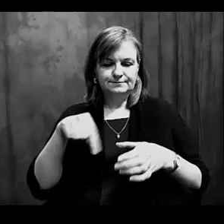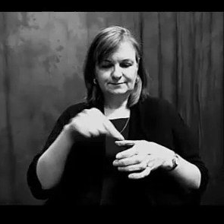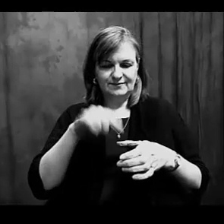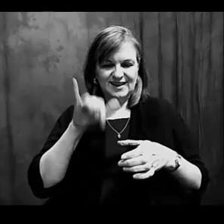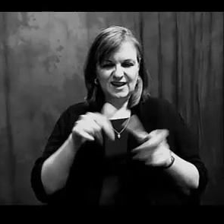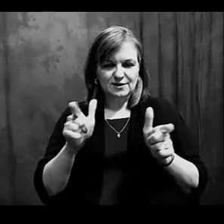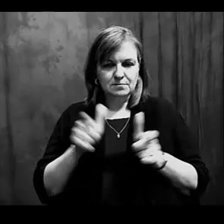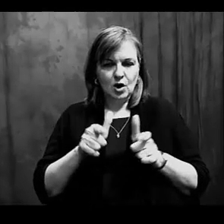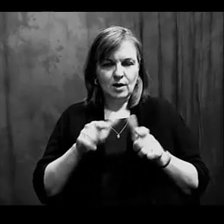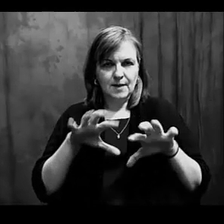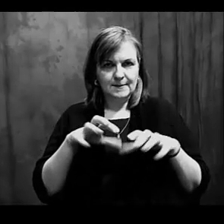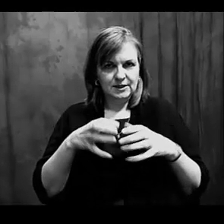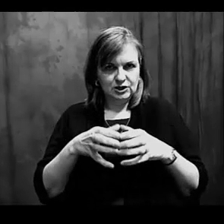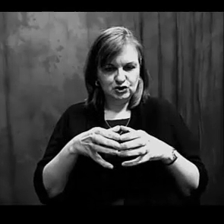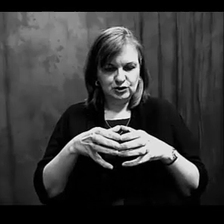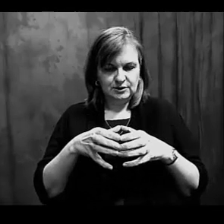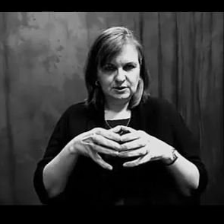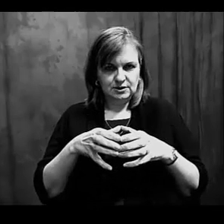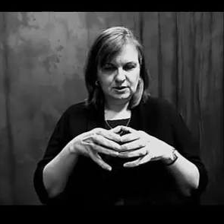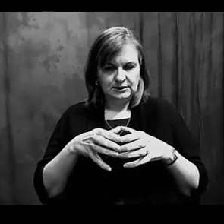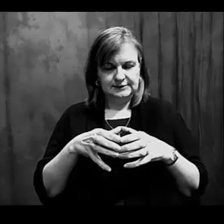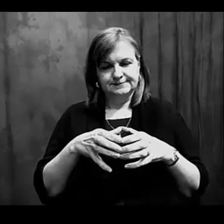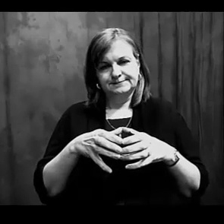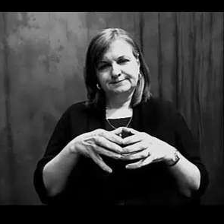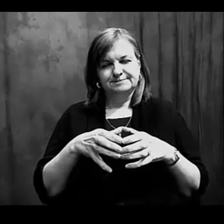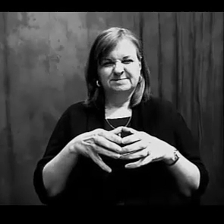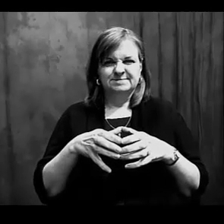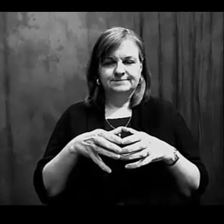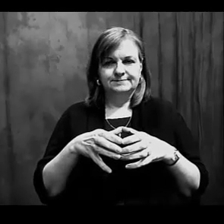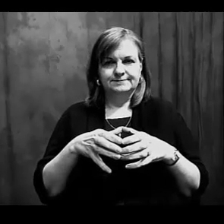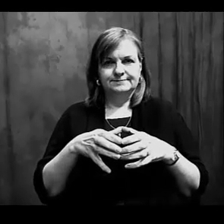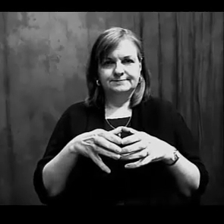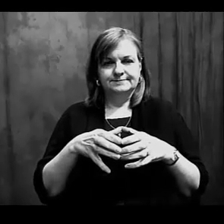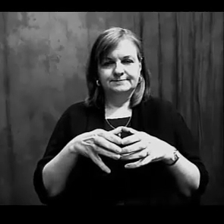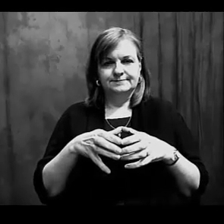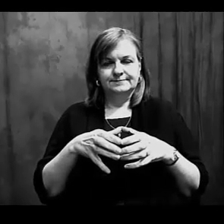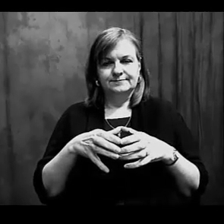and that tiny population is